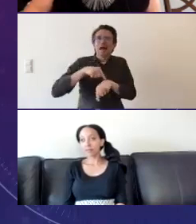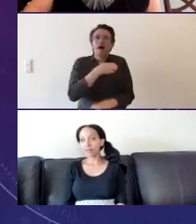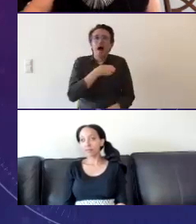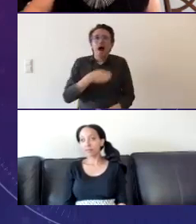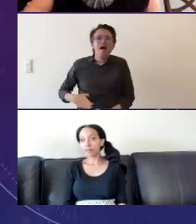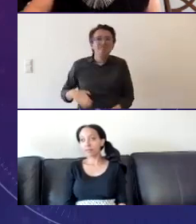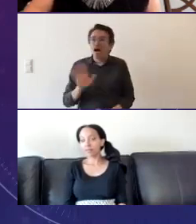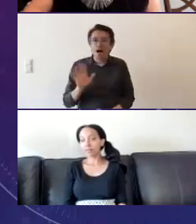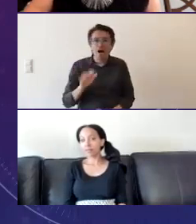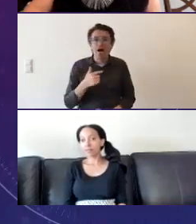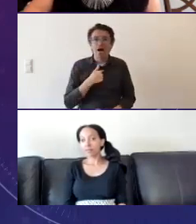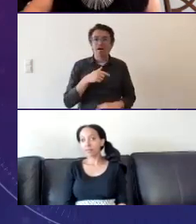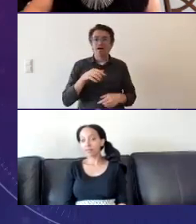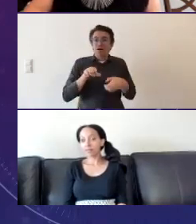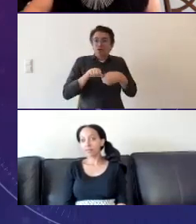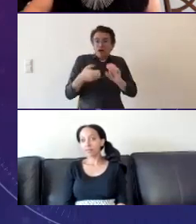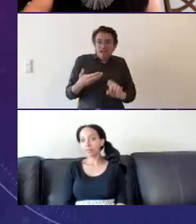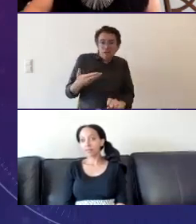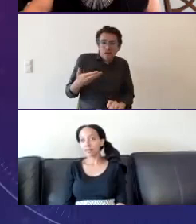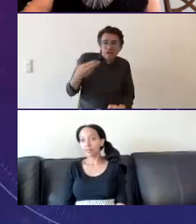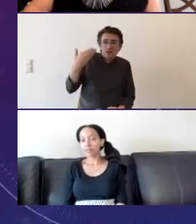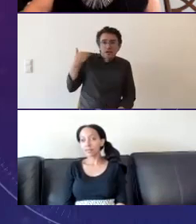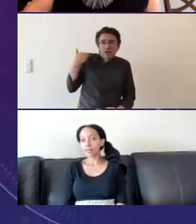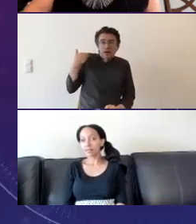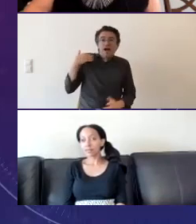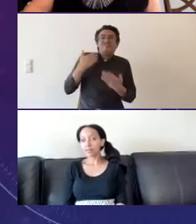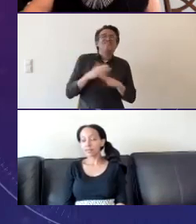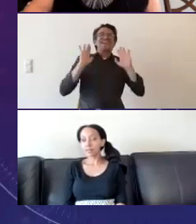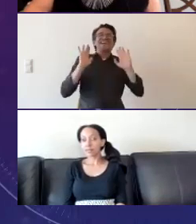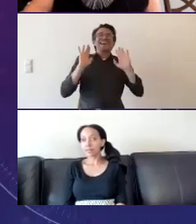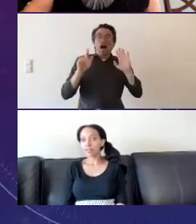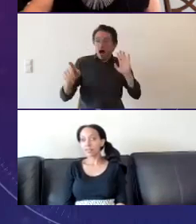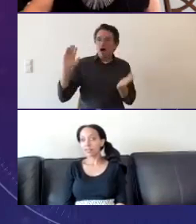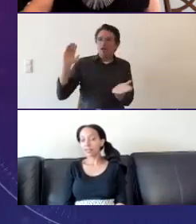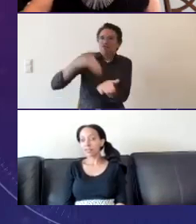we found each other eventually at the Harvard project of disability and we've